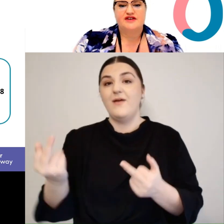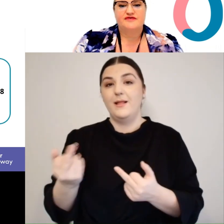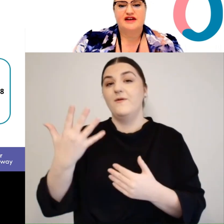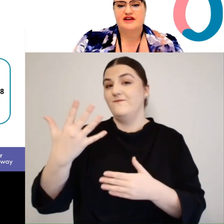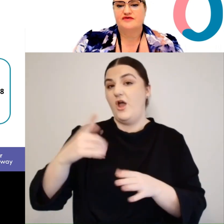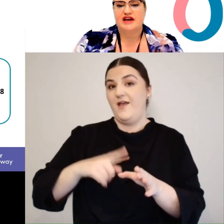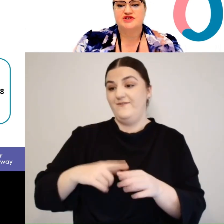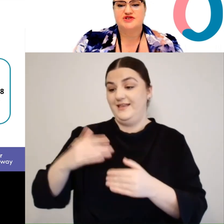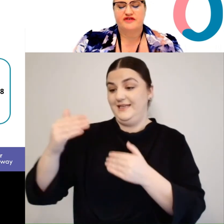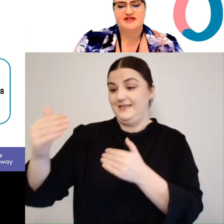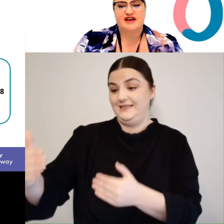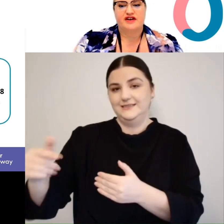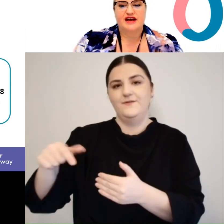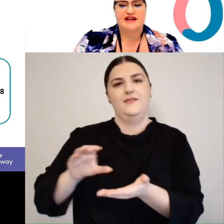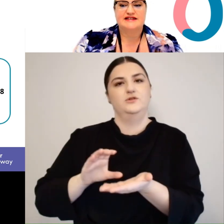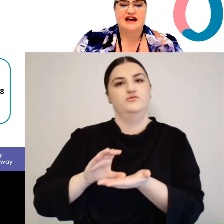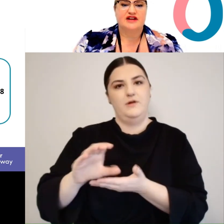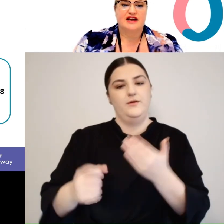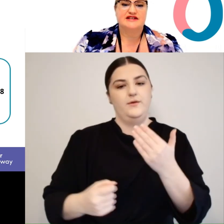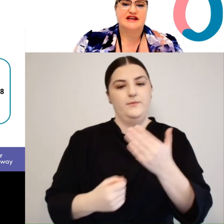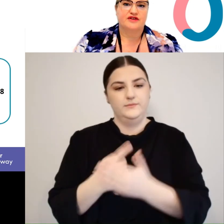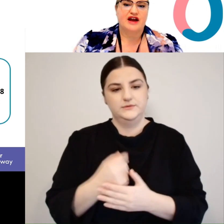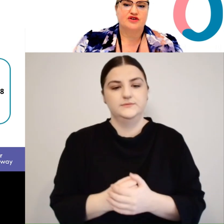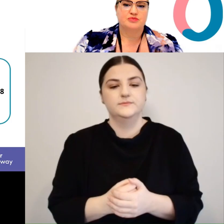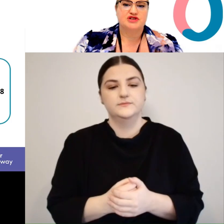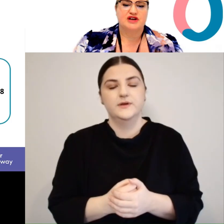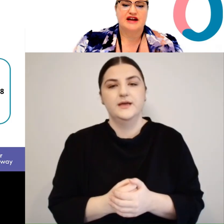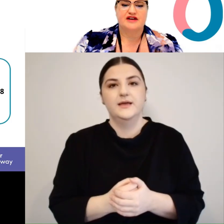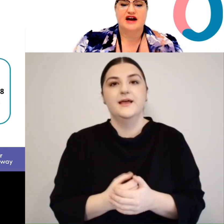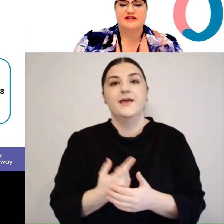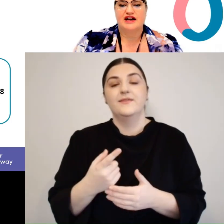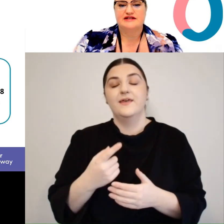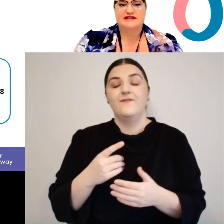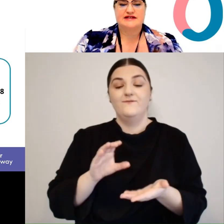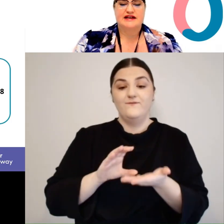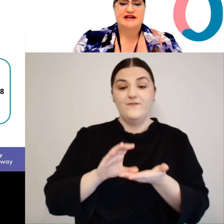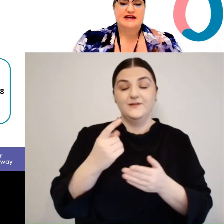Indicative funding for each service area is outlined in the Grant Opportunity Guidelines.